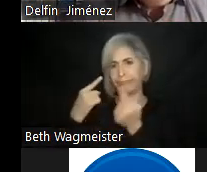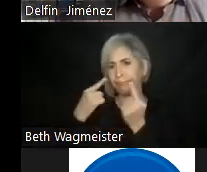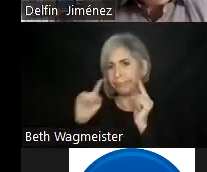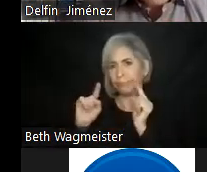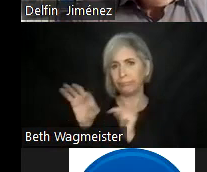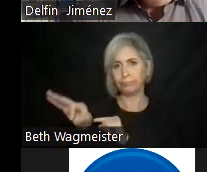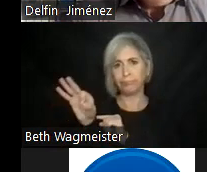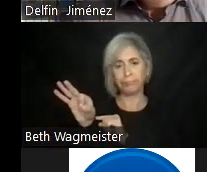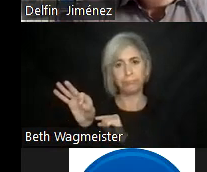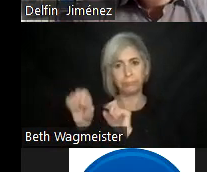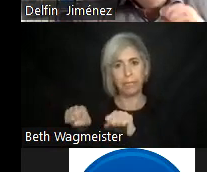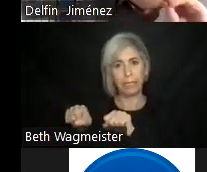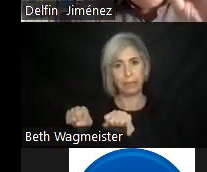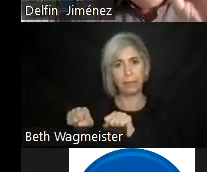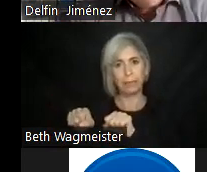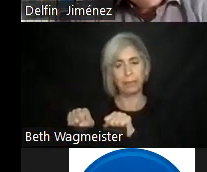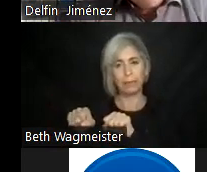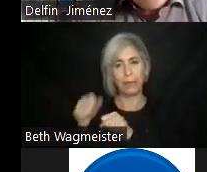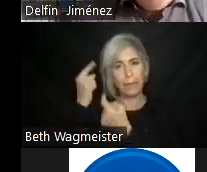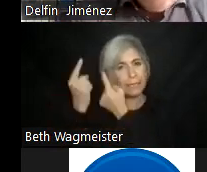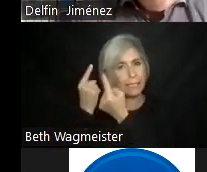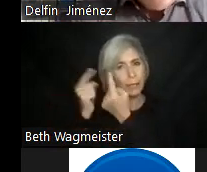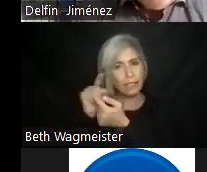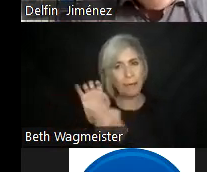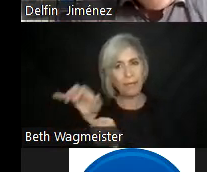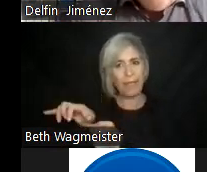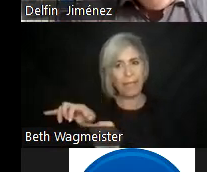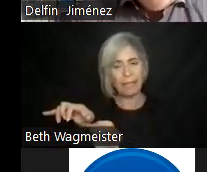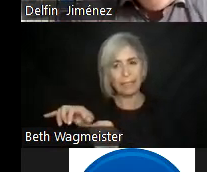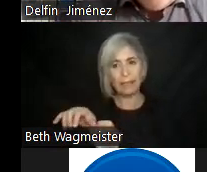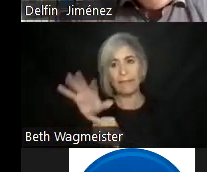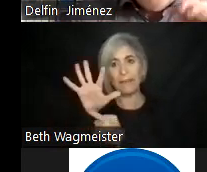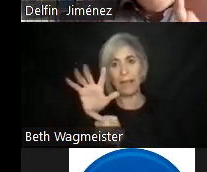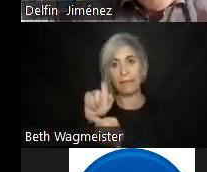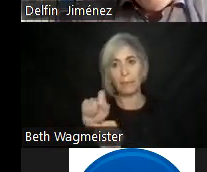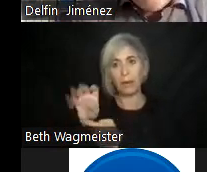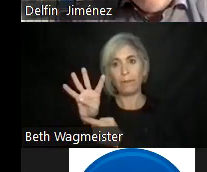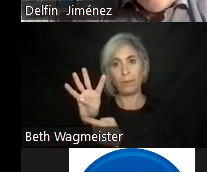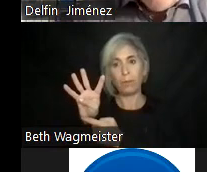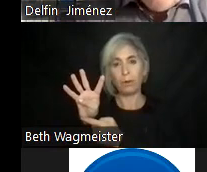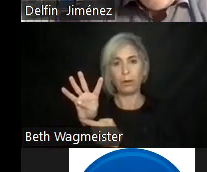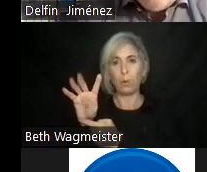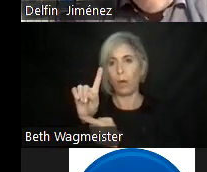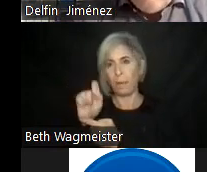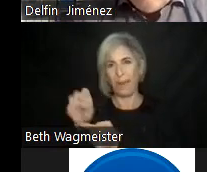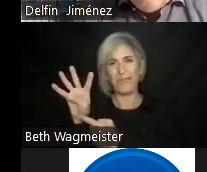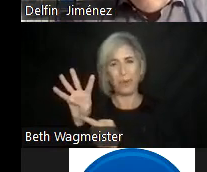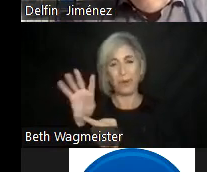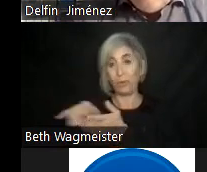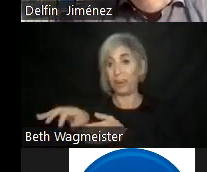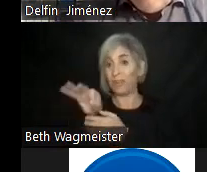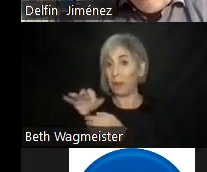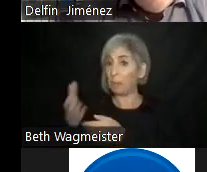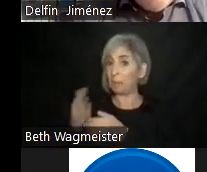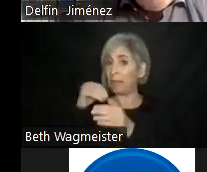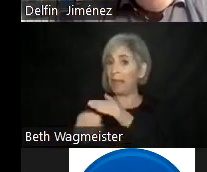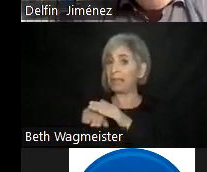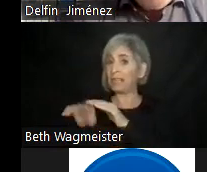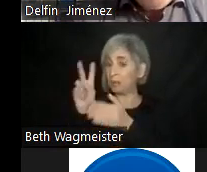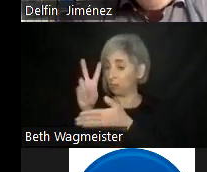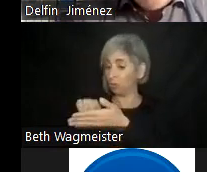the consideration about that. You go to 5.1.4 and then you can read everything about that.